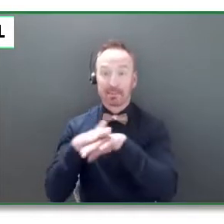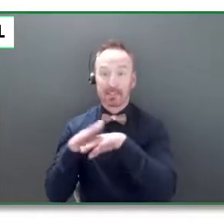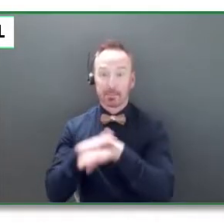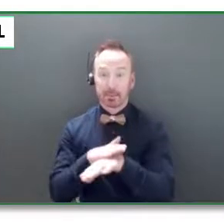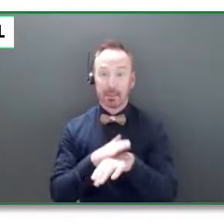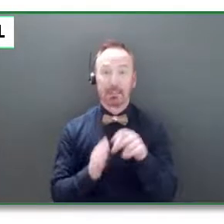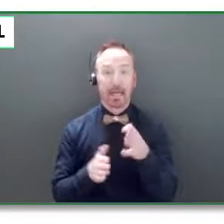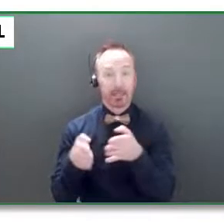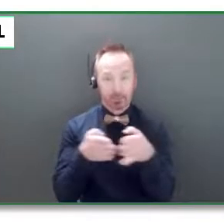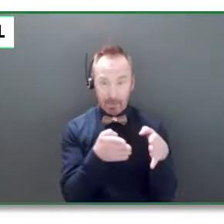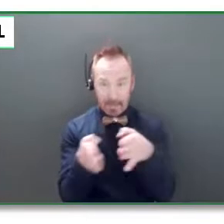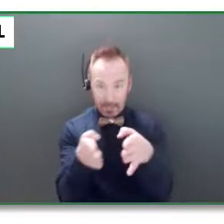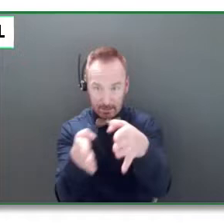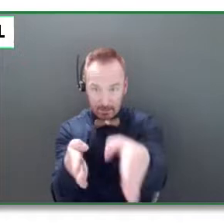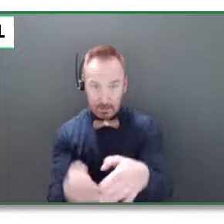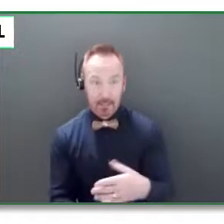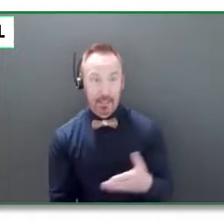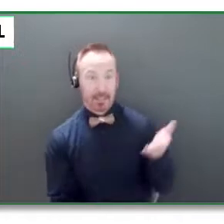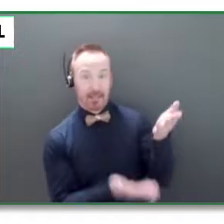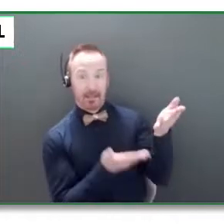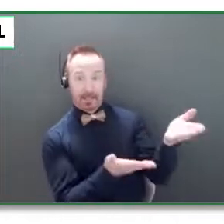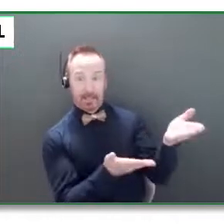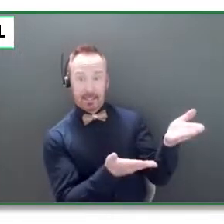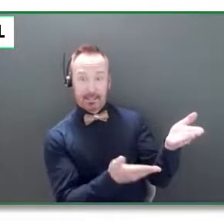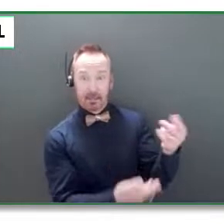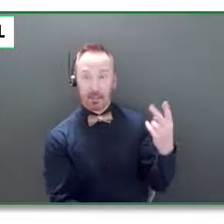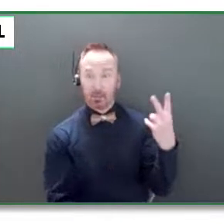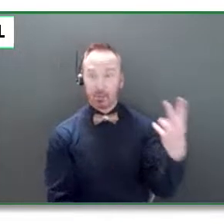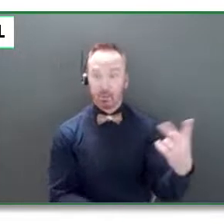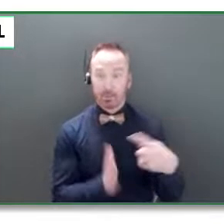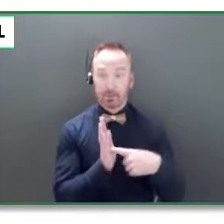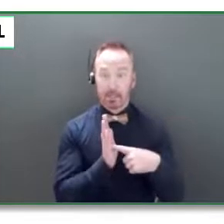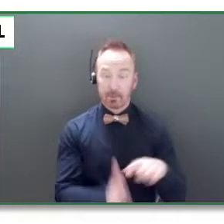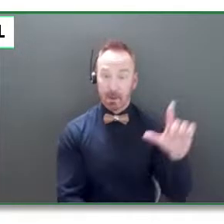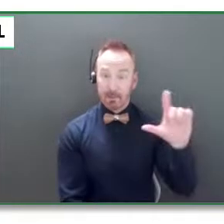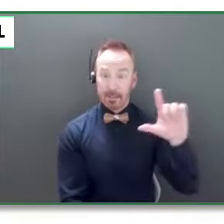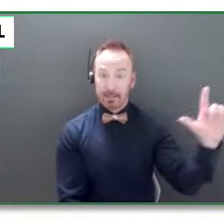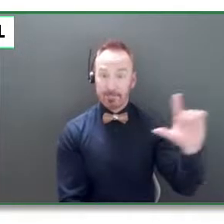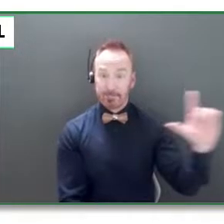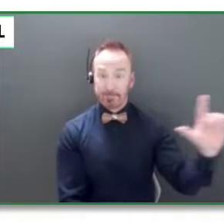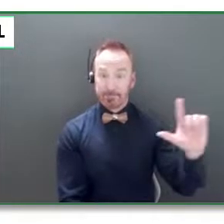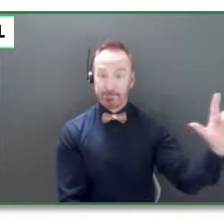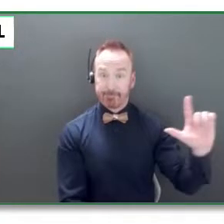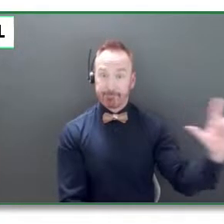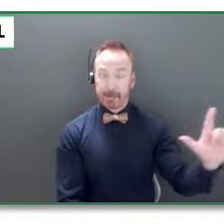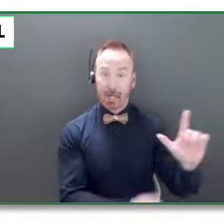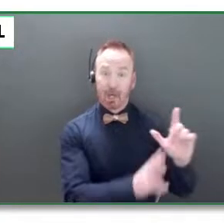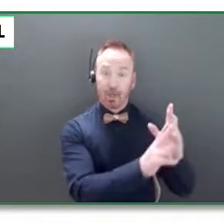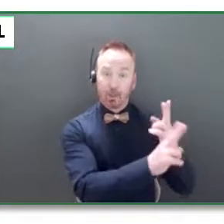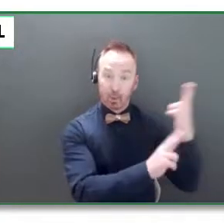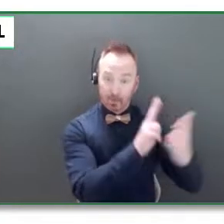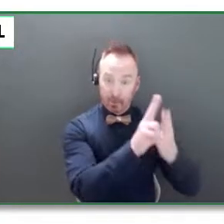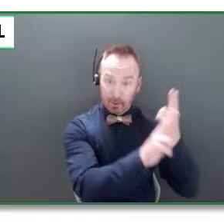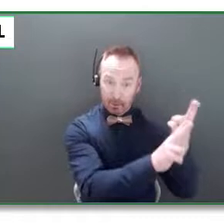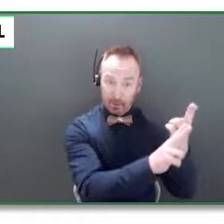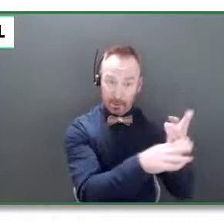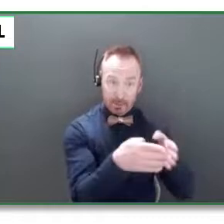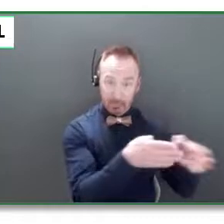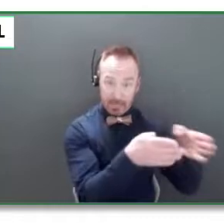Take these two examples. The picture on the left shows a universal trail being used by individuals in a wheelchair.